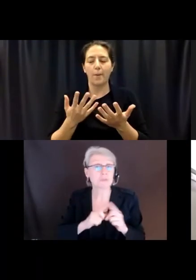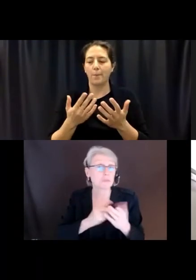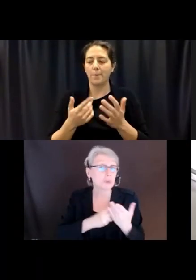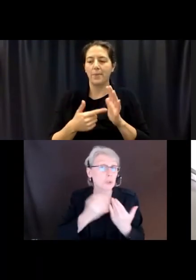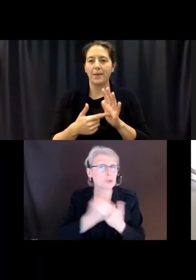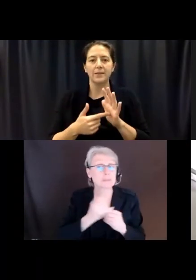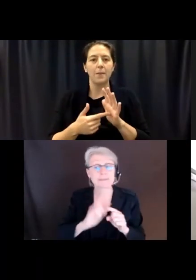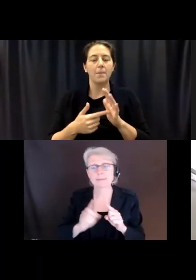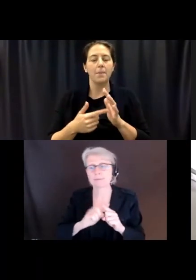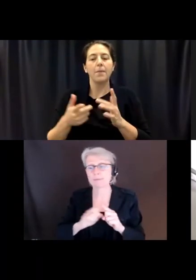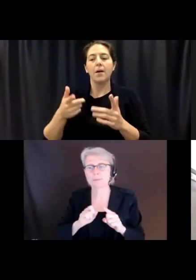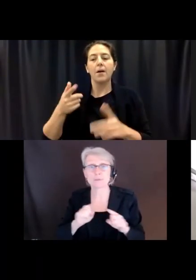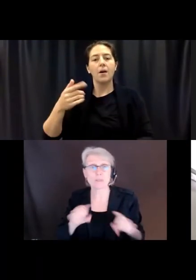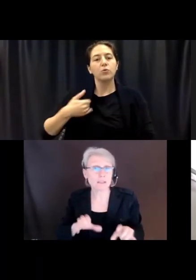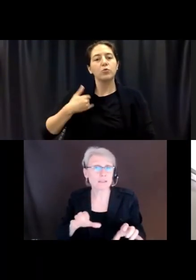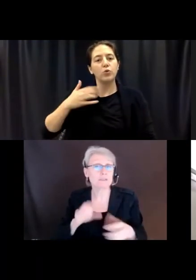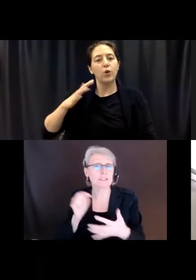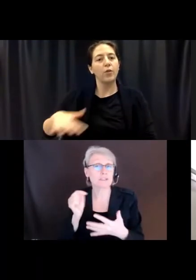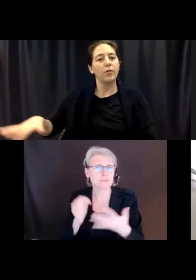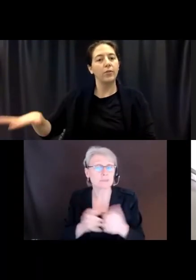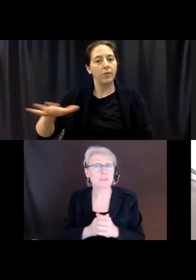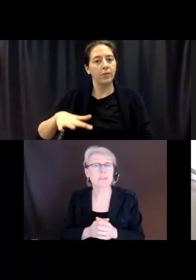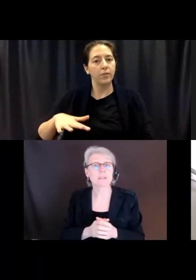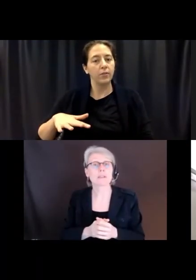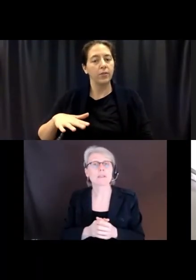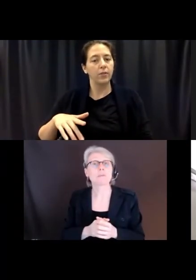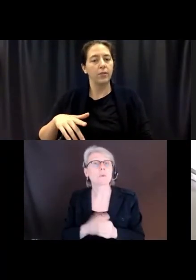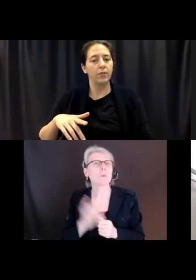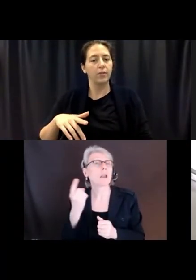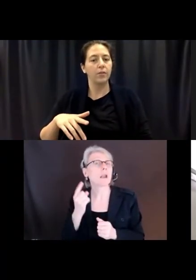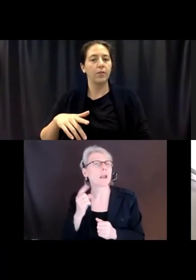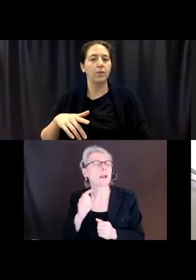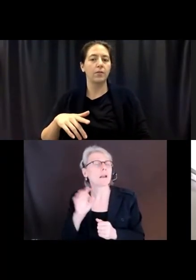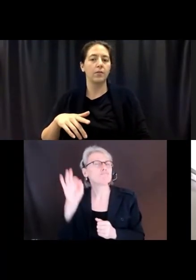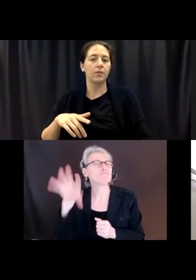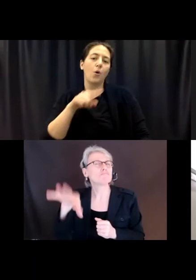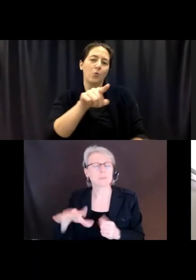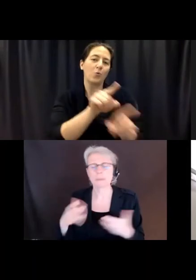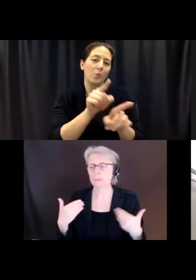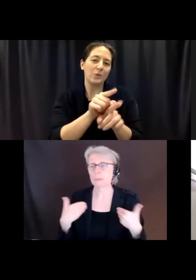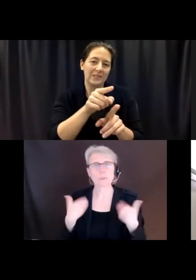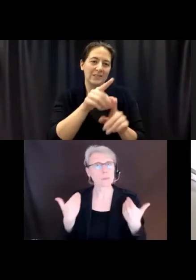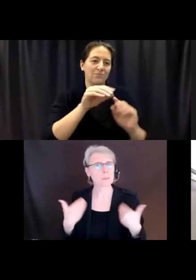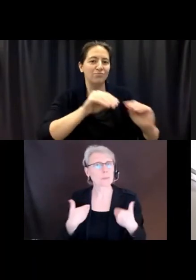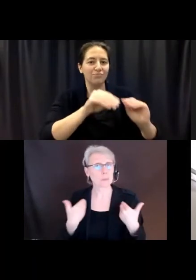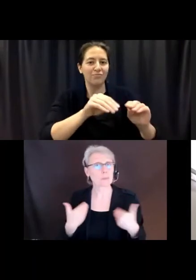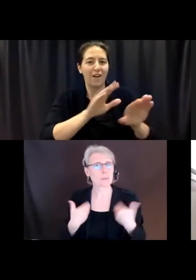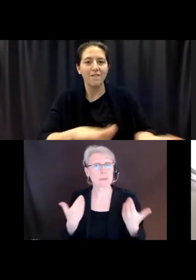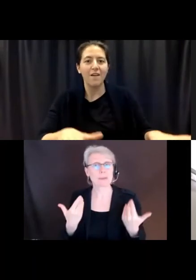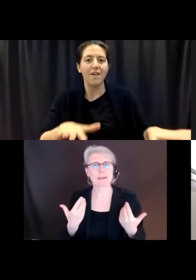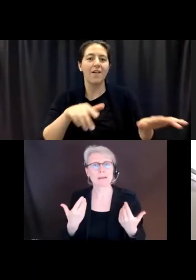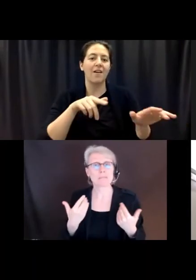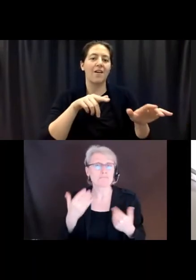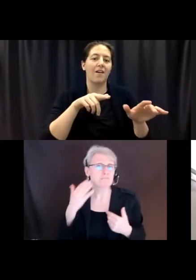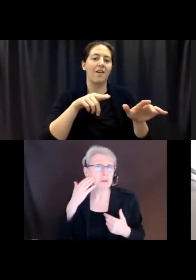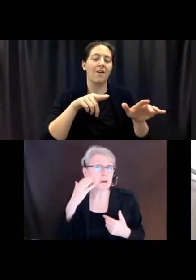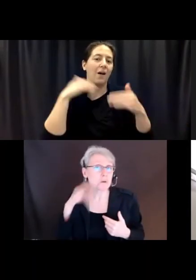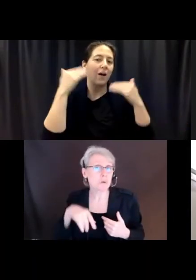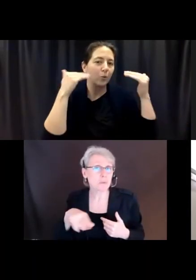IS THIS QUESTION OF YOUNG PEOPLE. AND I KNOW THAT YOU ARE A TEACHER FOR CHILDREN AND FOR